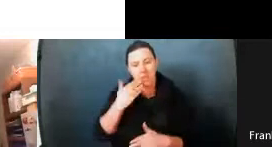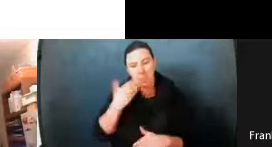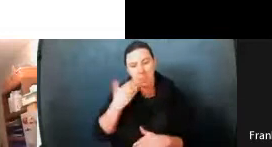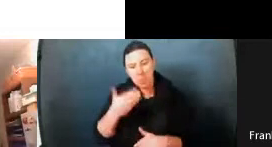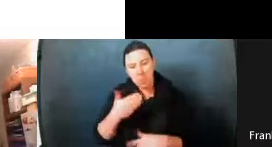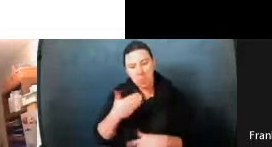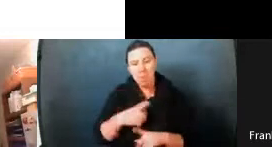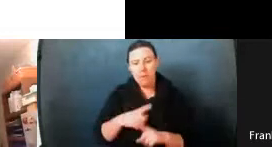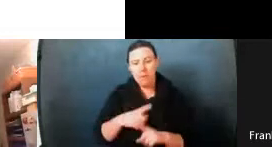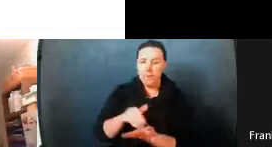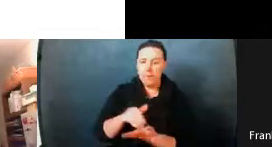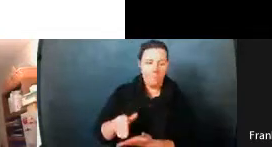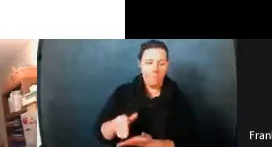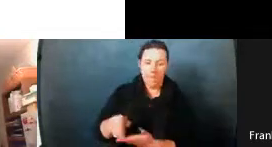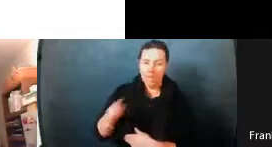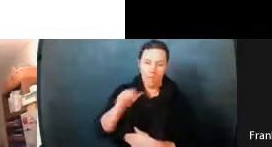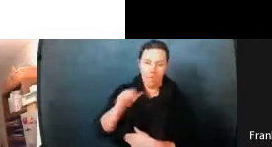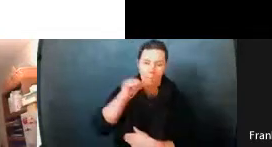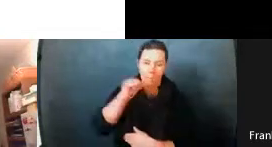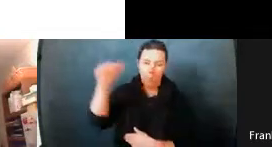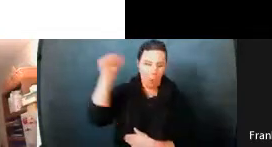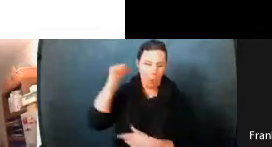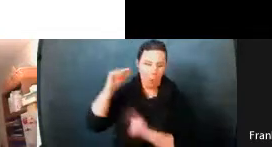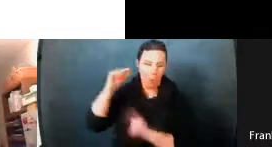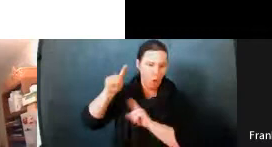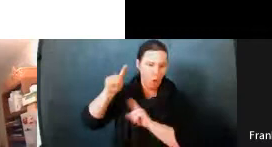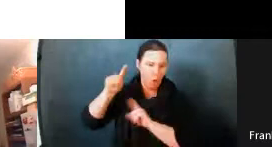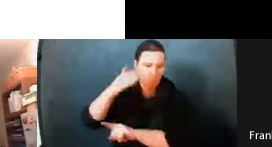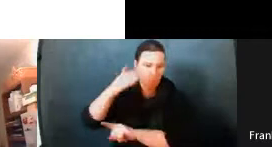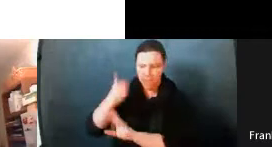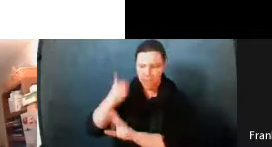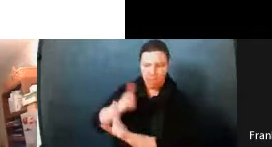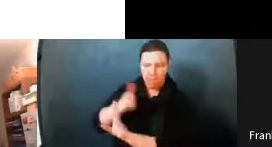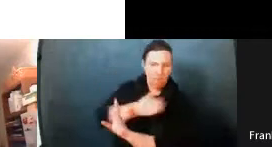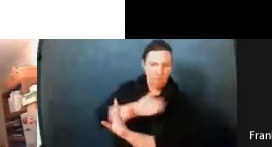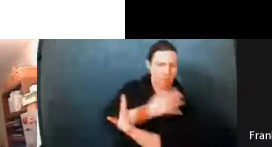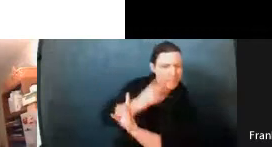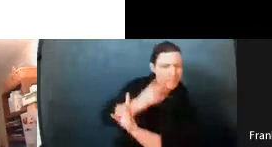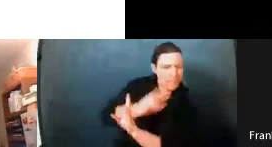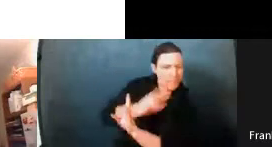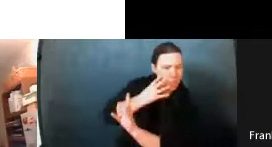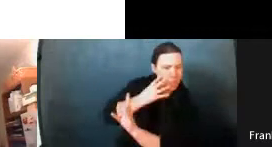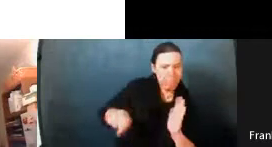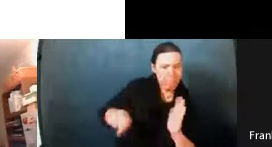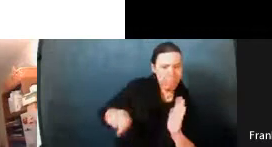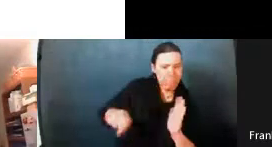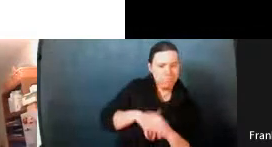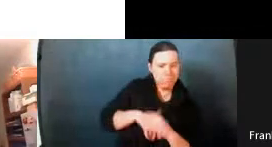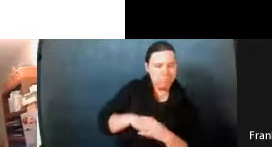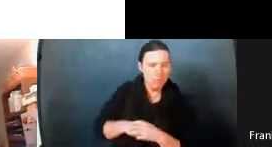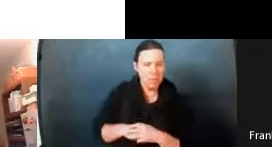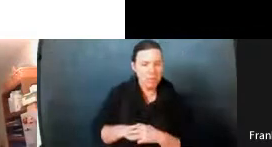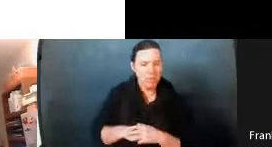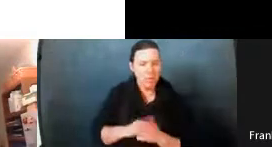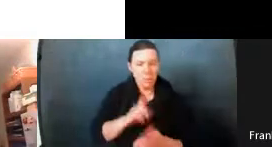because of the way that they've been treated in the past. And so I really want substance use and mental health care